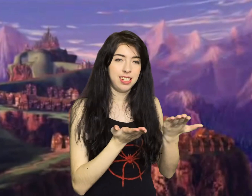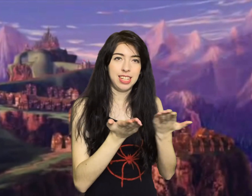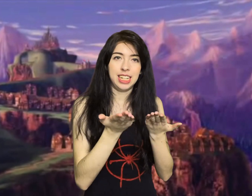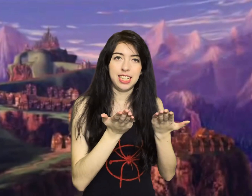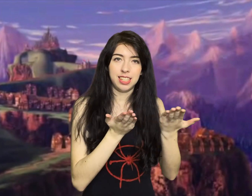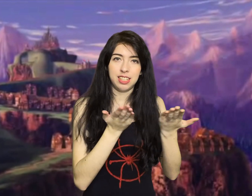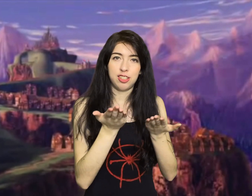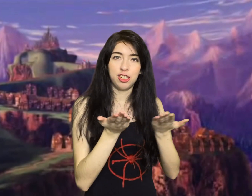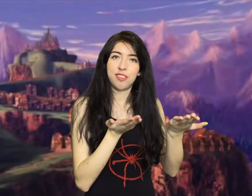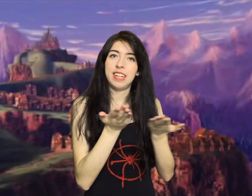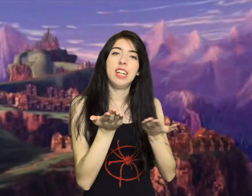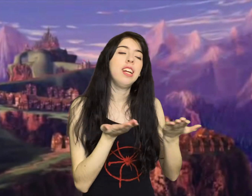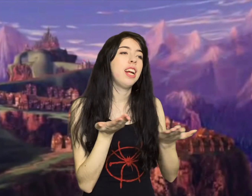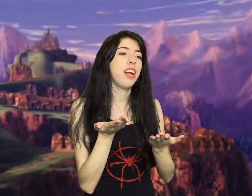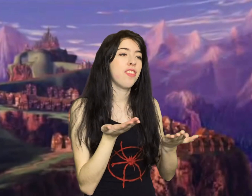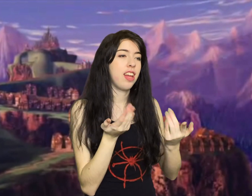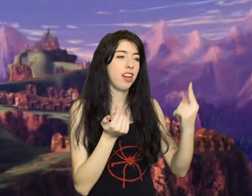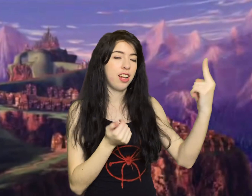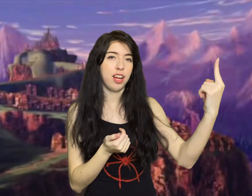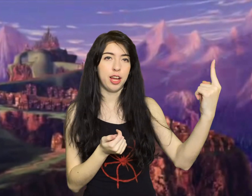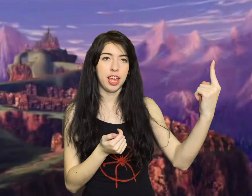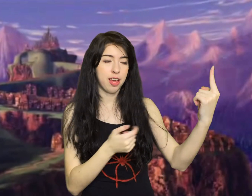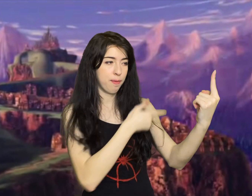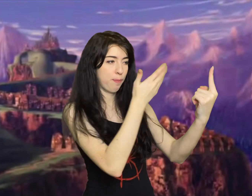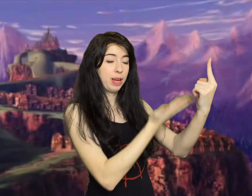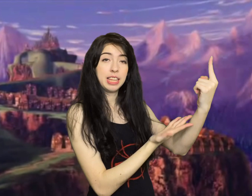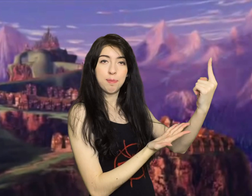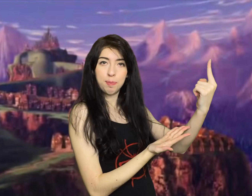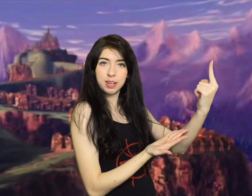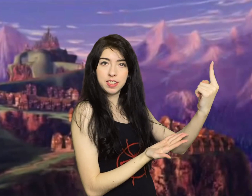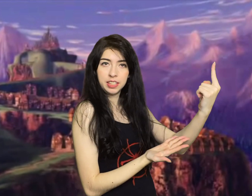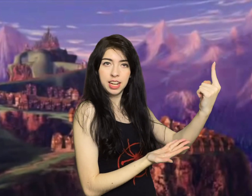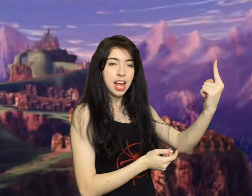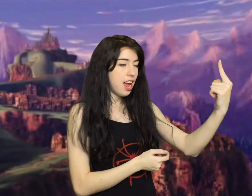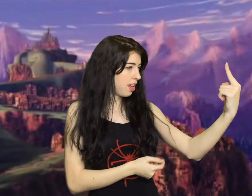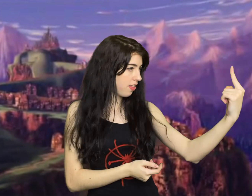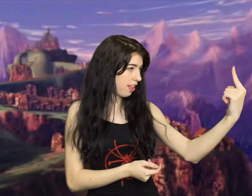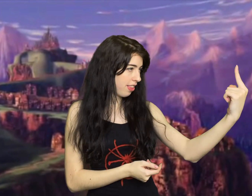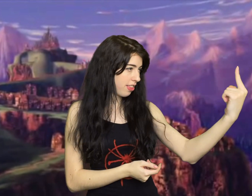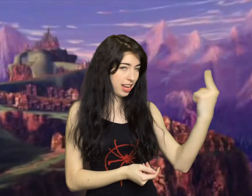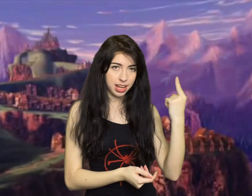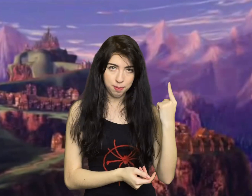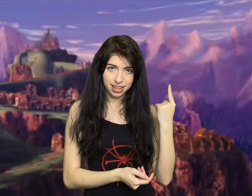like that like SERVING and then i make them a person and then they come in